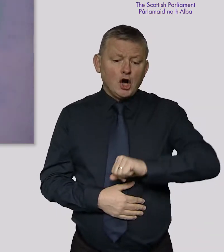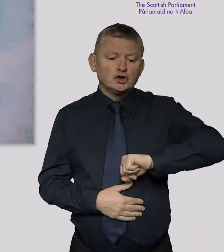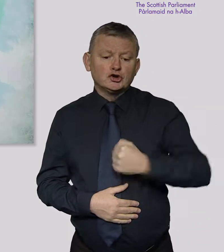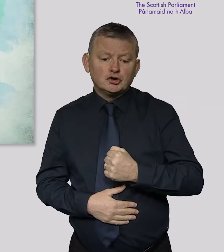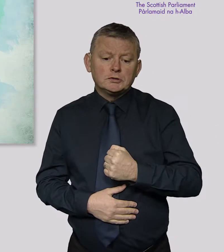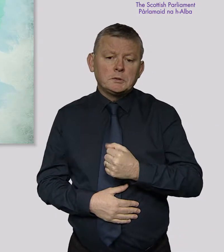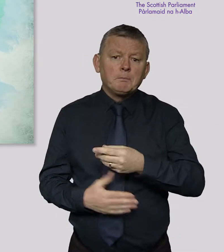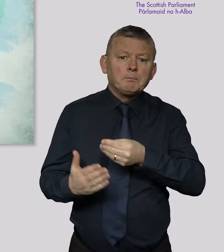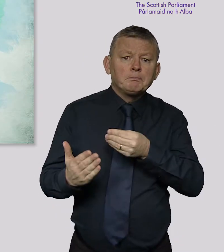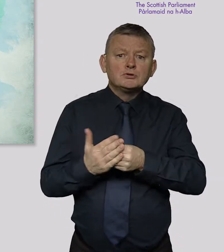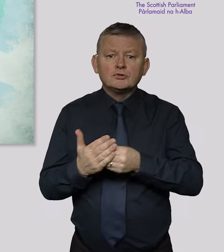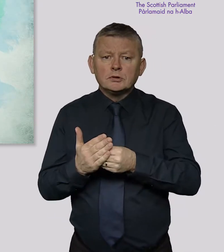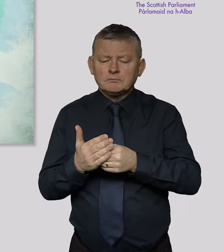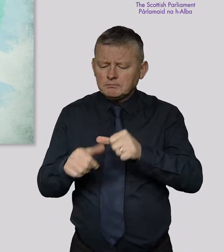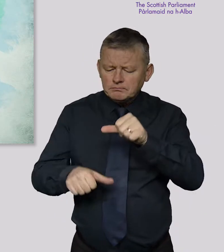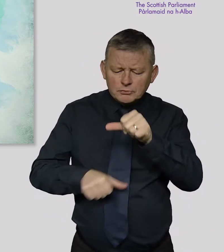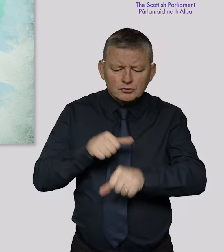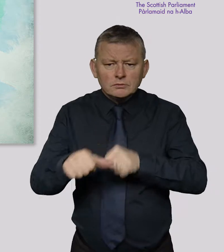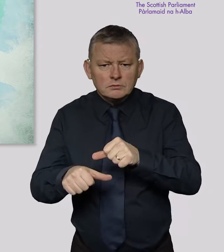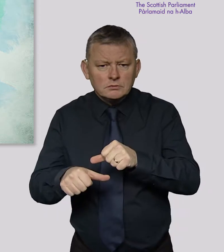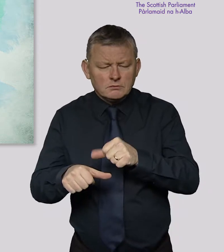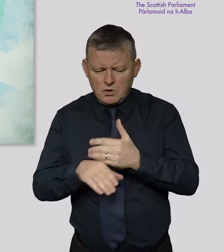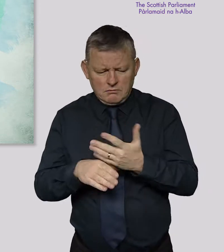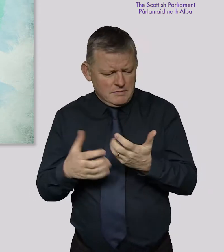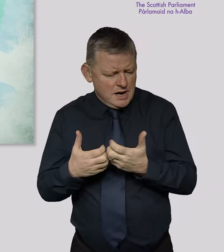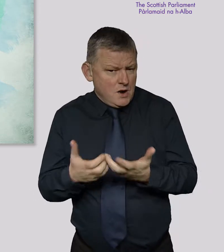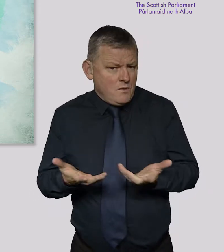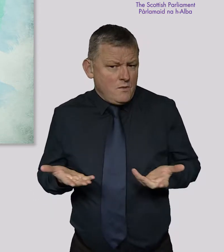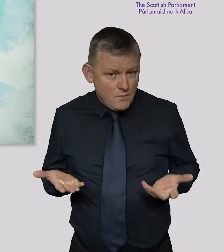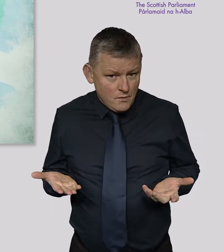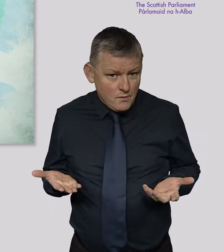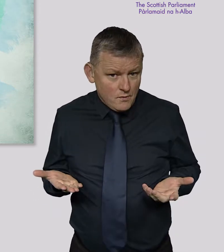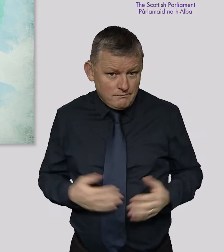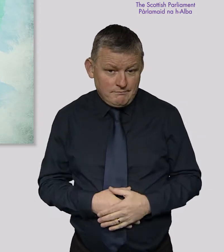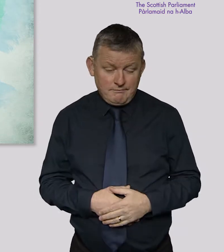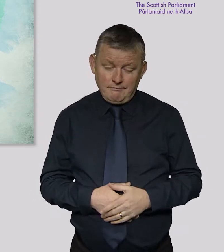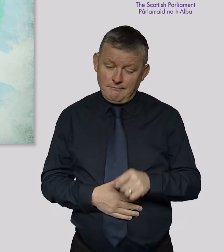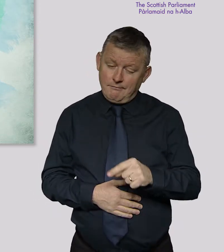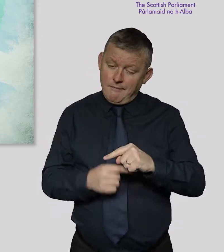How does the Scottish budget process work?